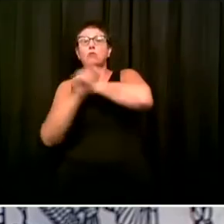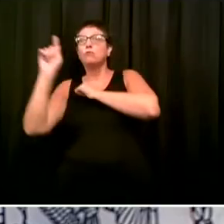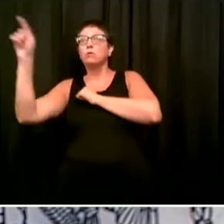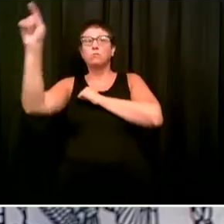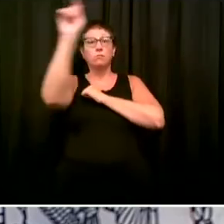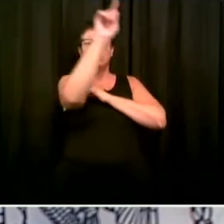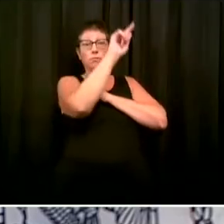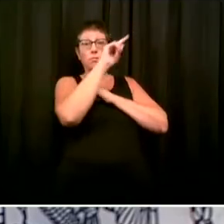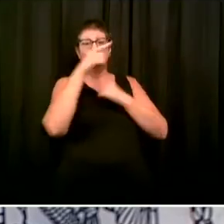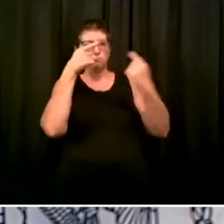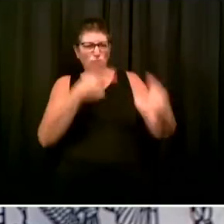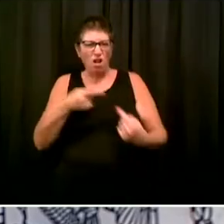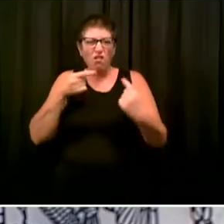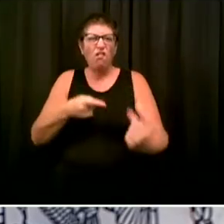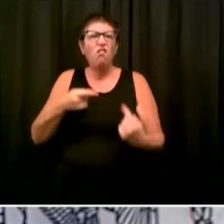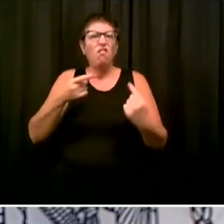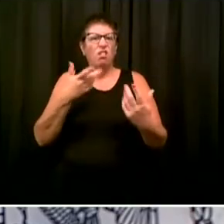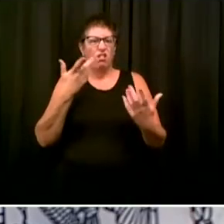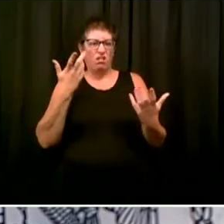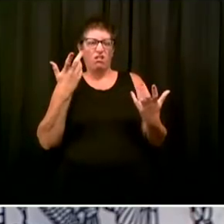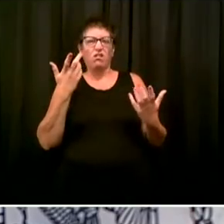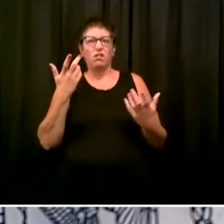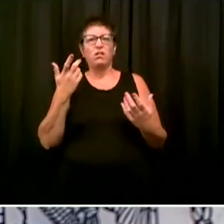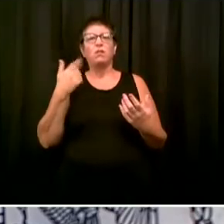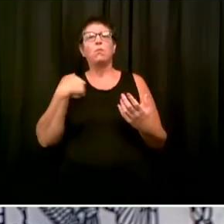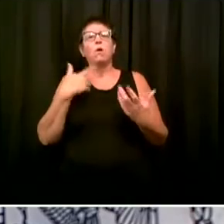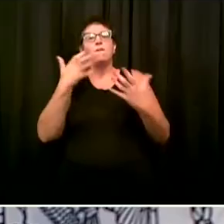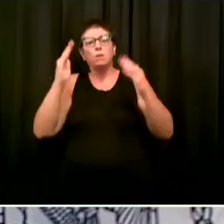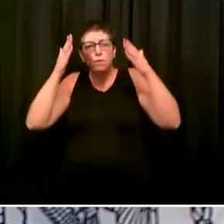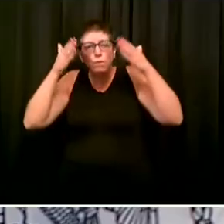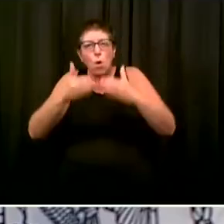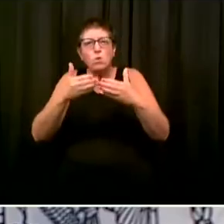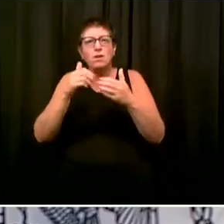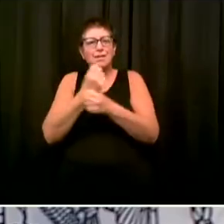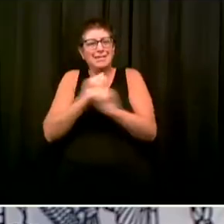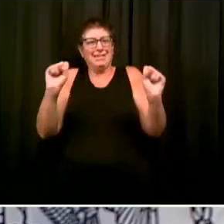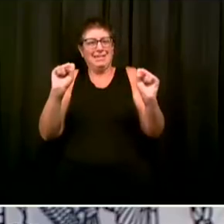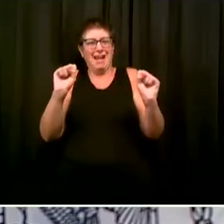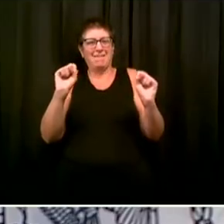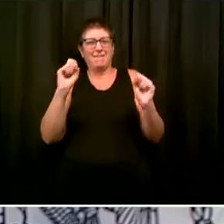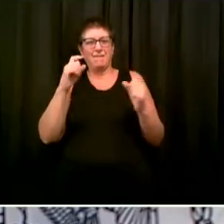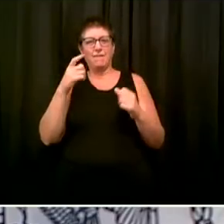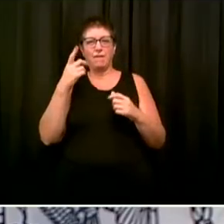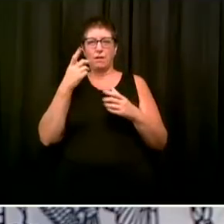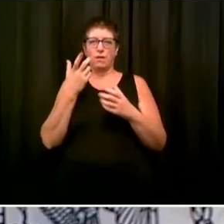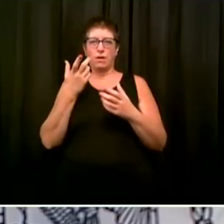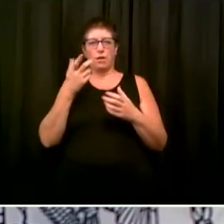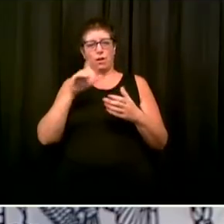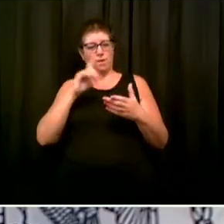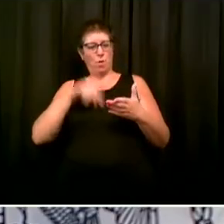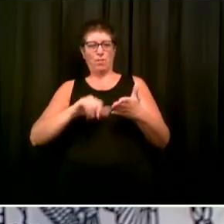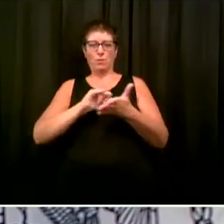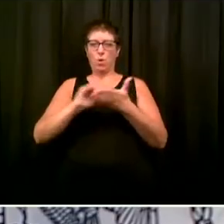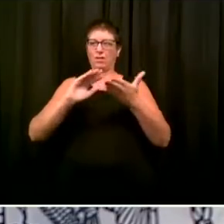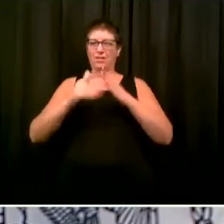WE SEE A REAL PROBLEM